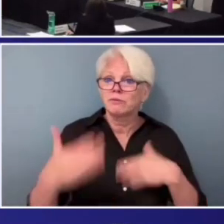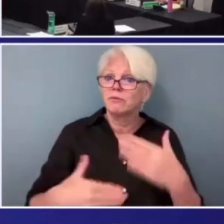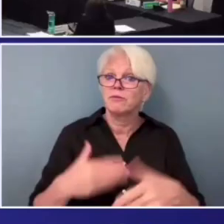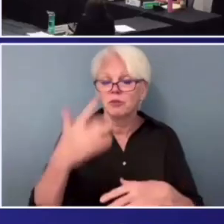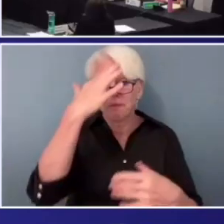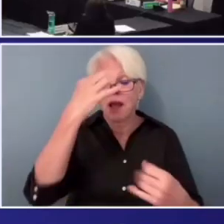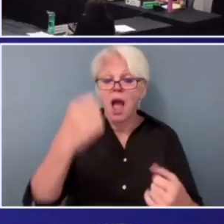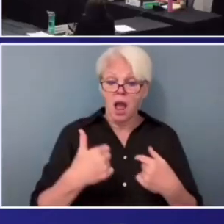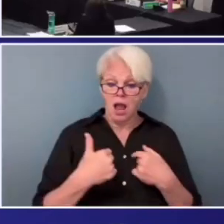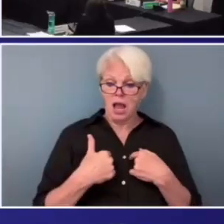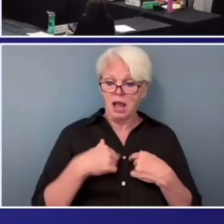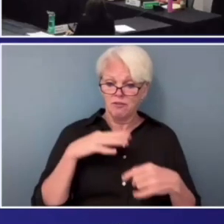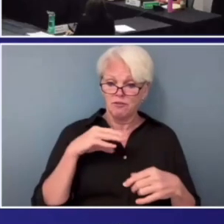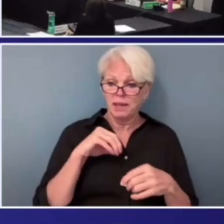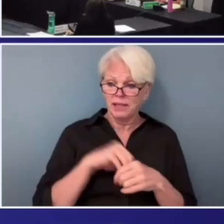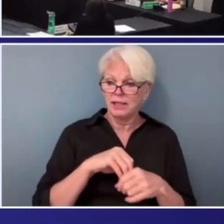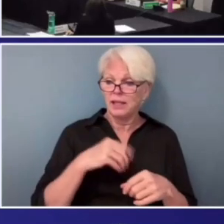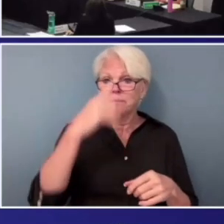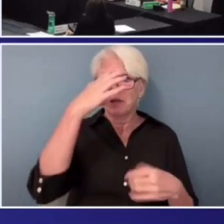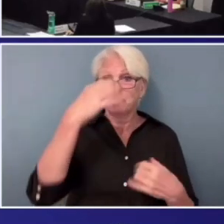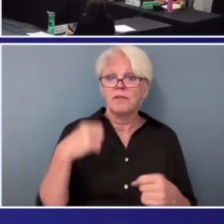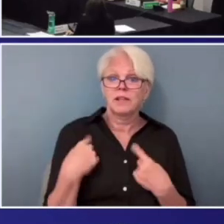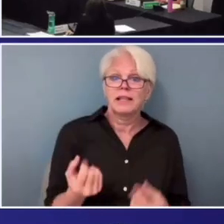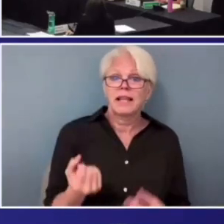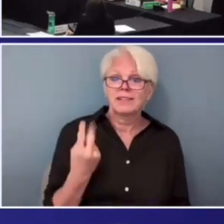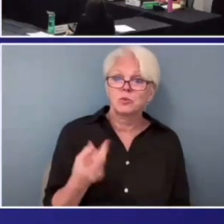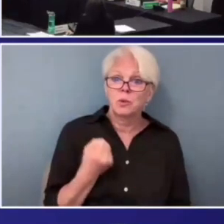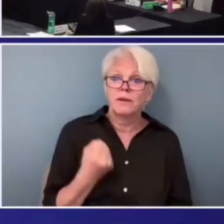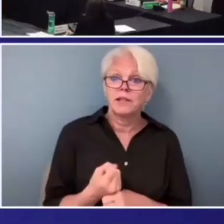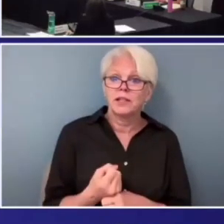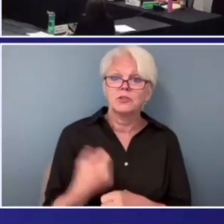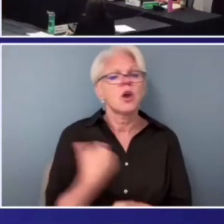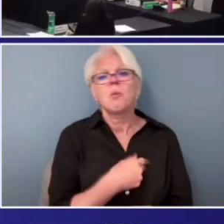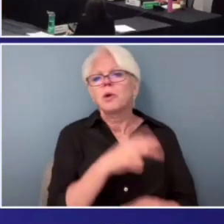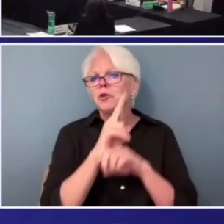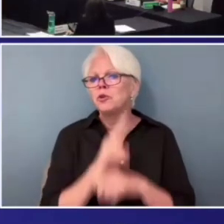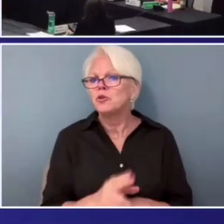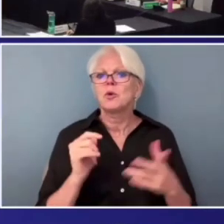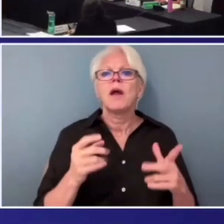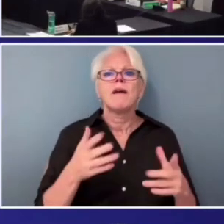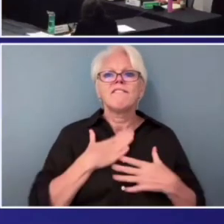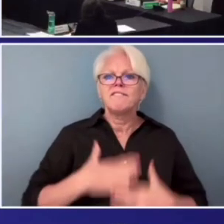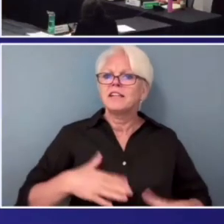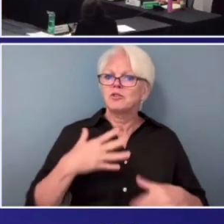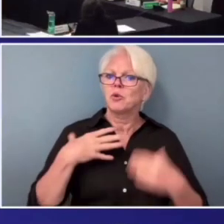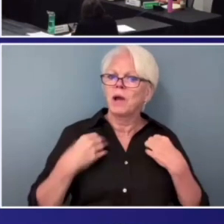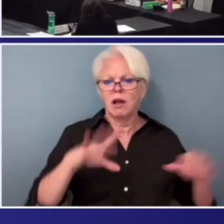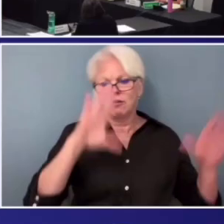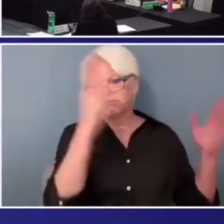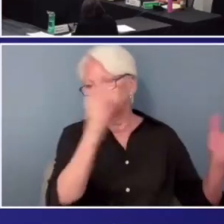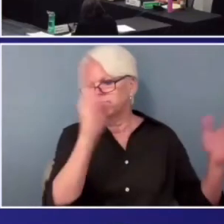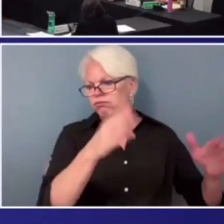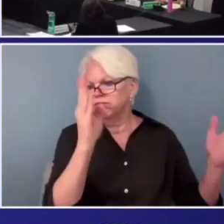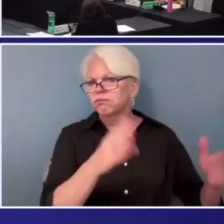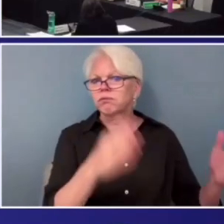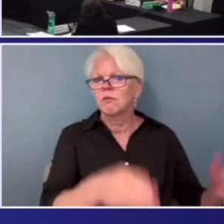for the last 12 years. We're used to it. Physical health gets all the attention. They always get the stars. Mental health is always the forgotten